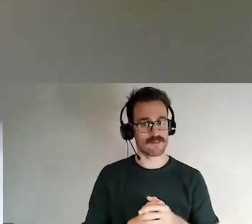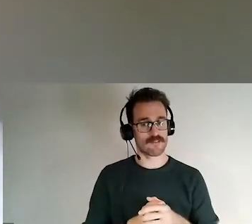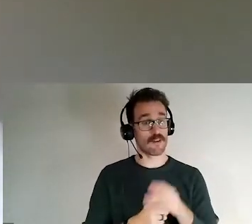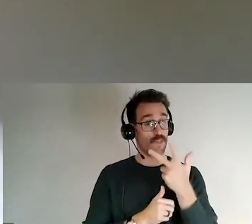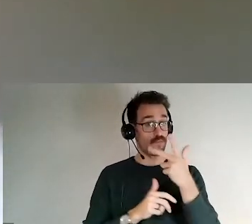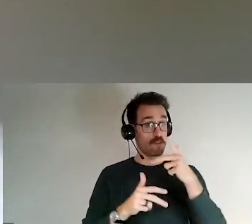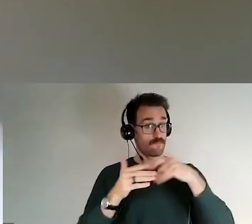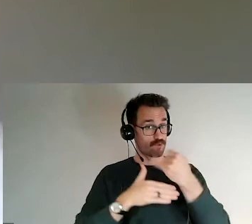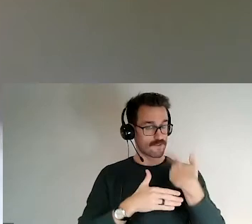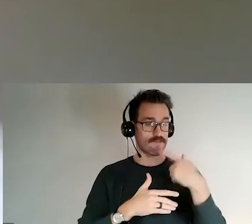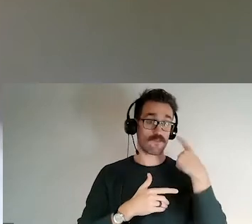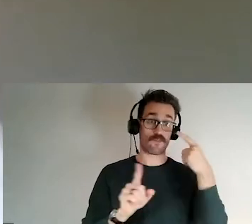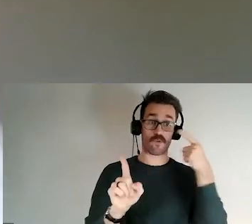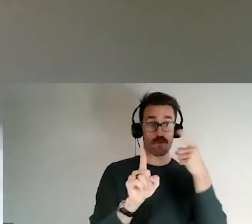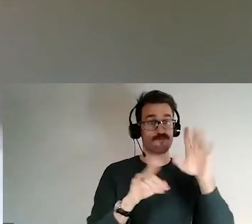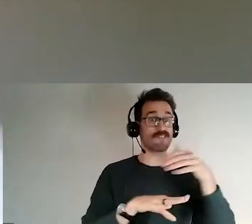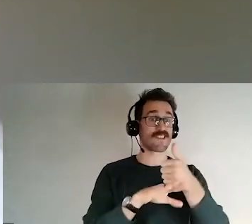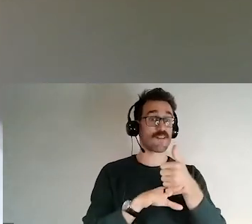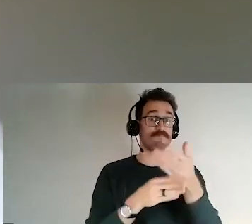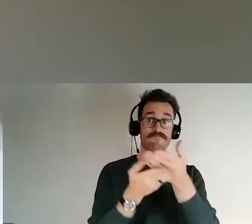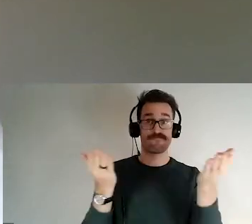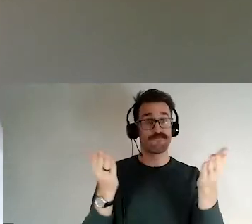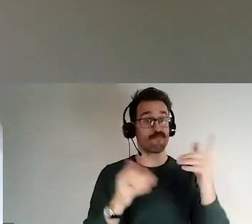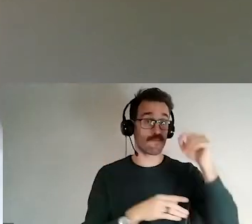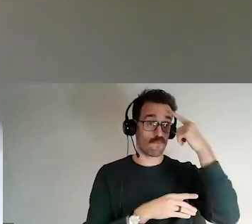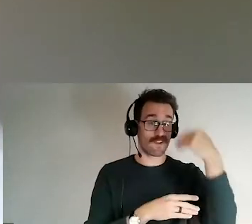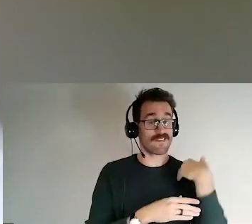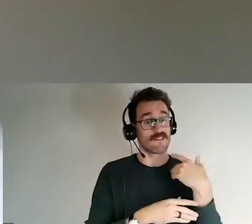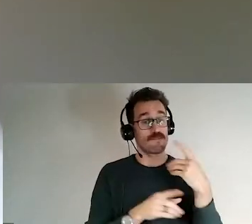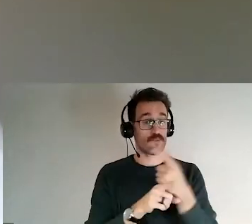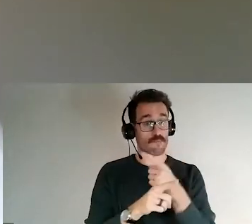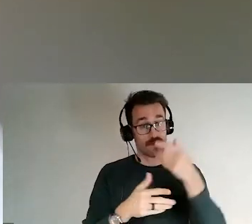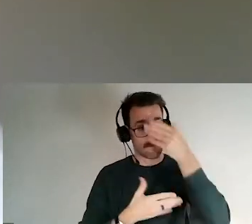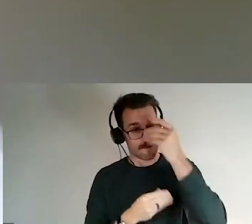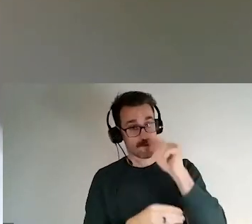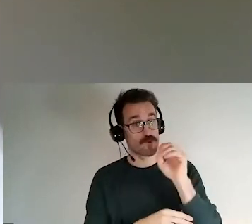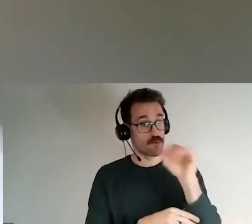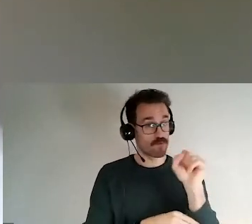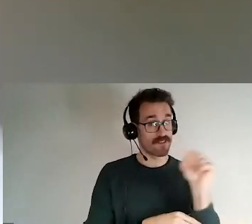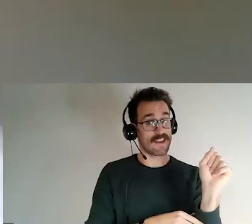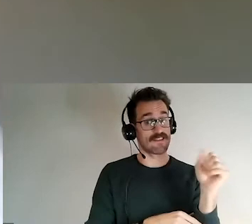skills, and tools they need to foster inclusive workplaces for people with episodic disabilities,